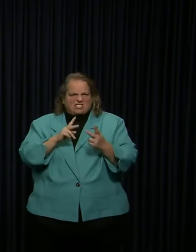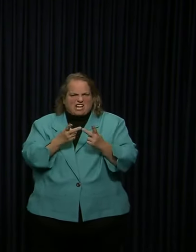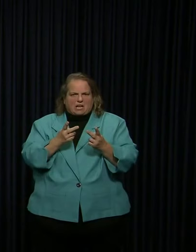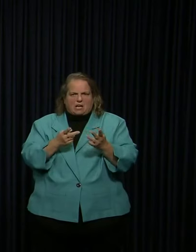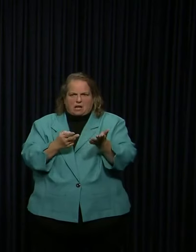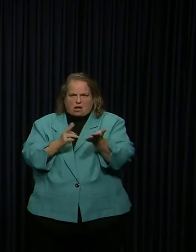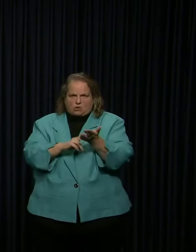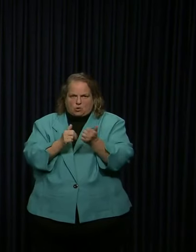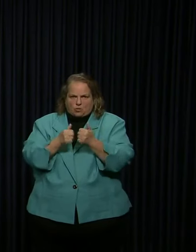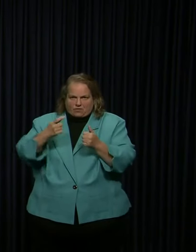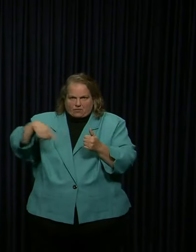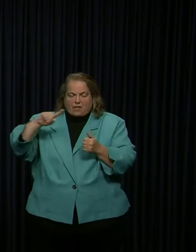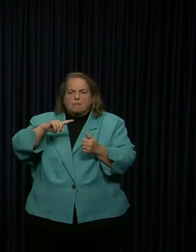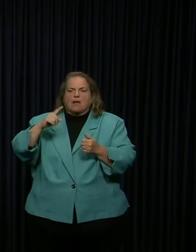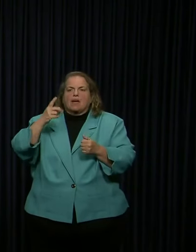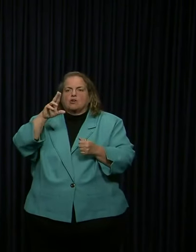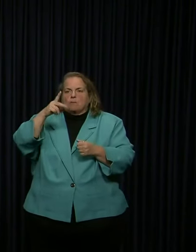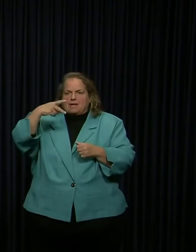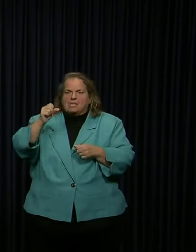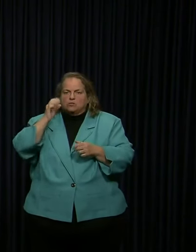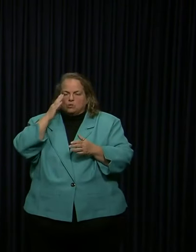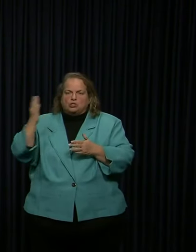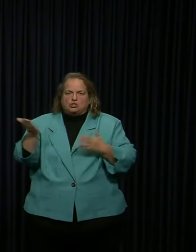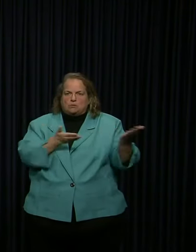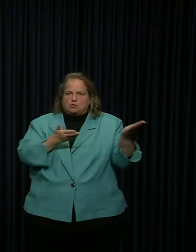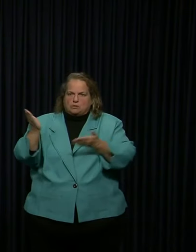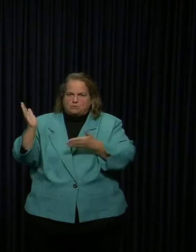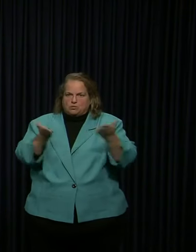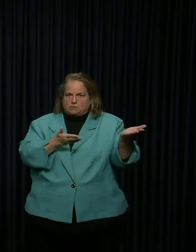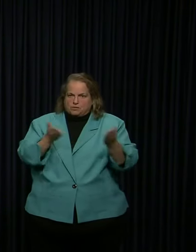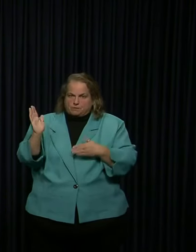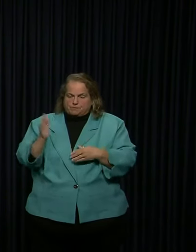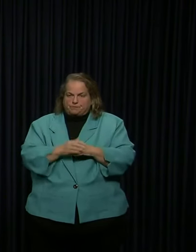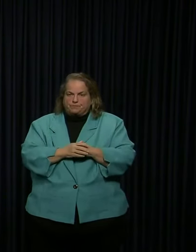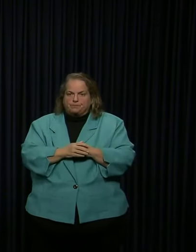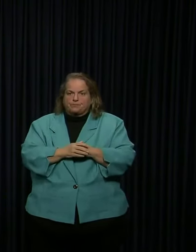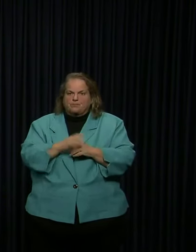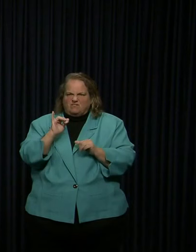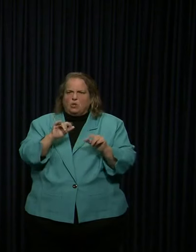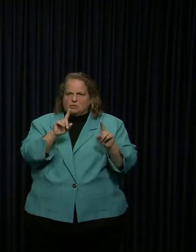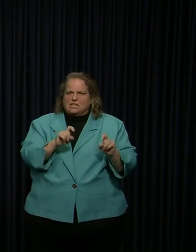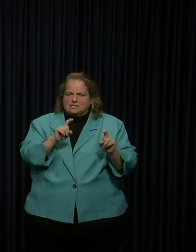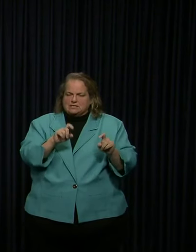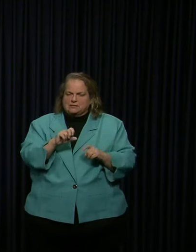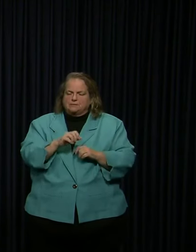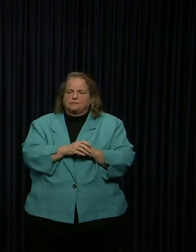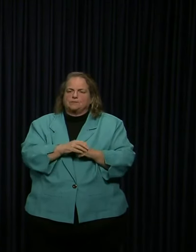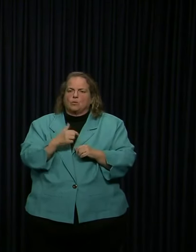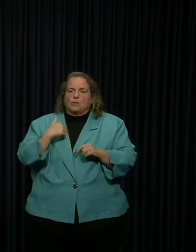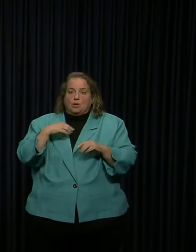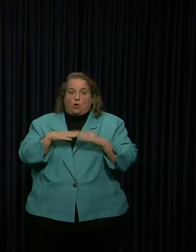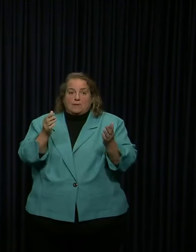THEY WILL BE TESTING THE NEXT TWO DAYS AS WELL AT THIS LOCATION.